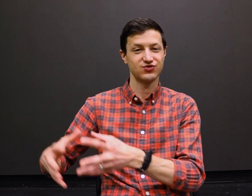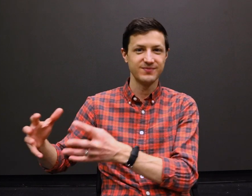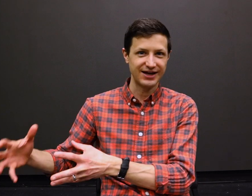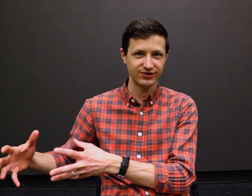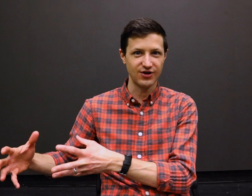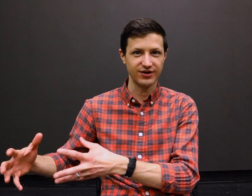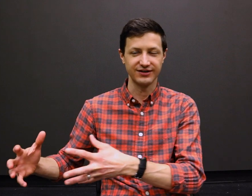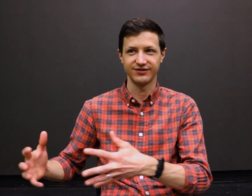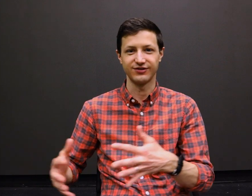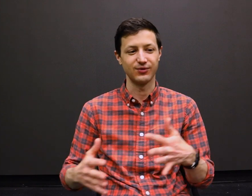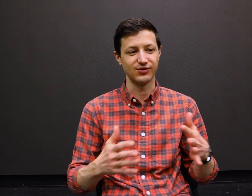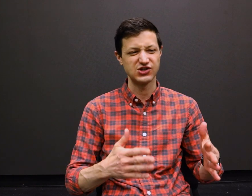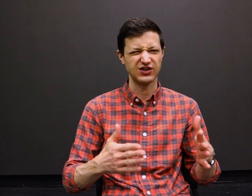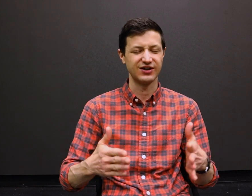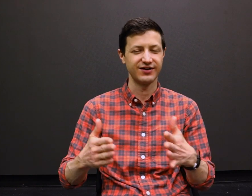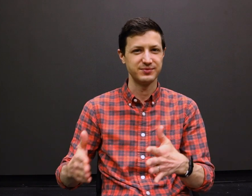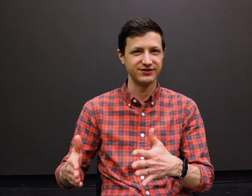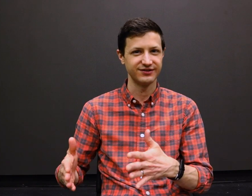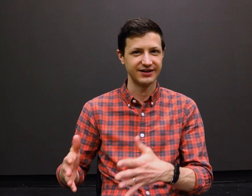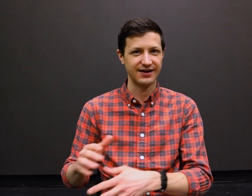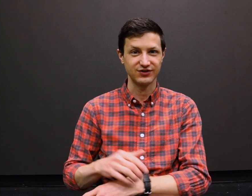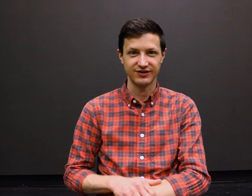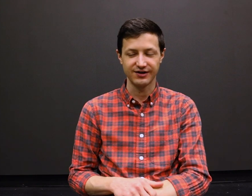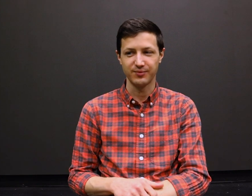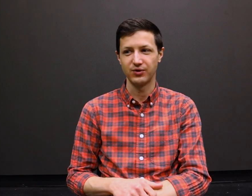and then stream that to the audience. And so there are just a lot of pieces that have to sync up